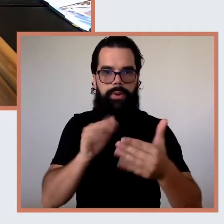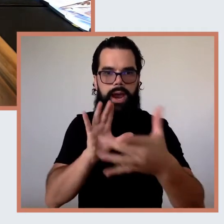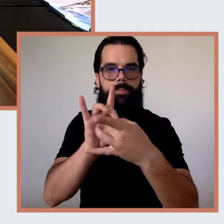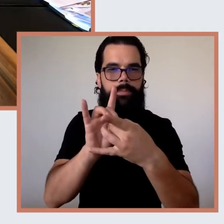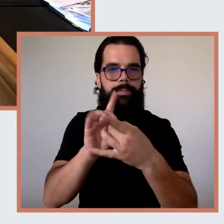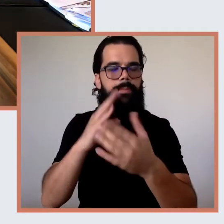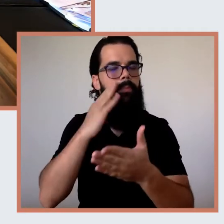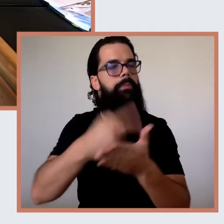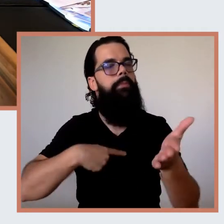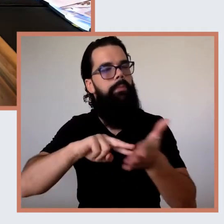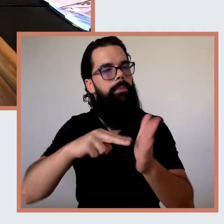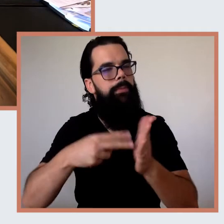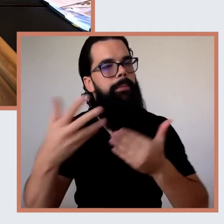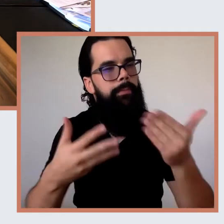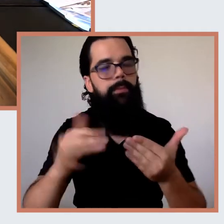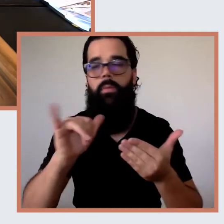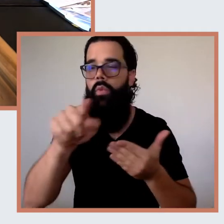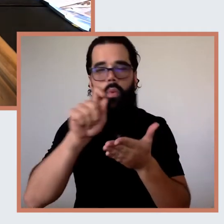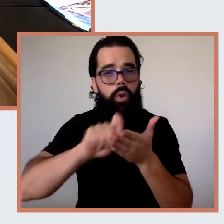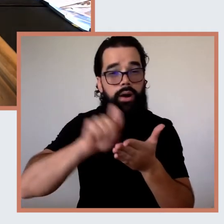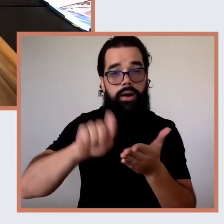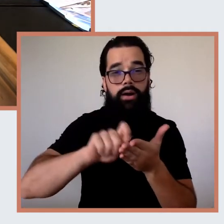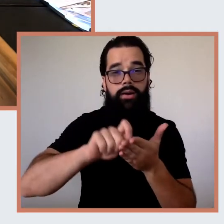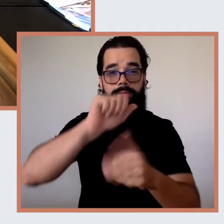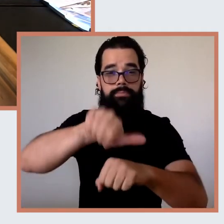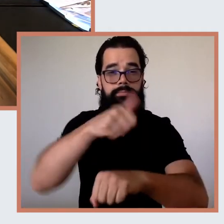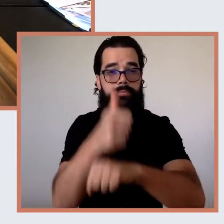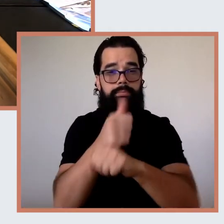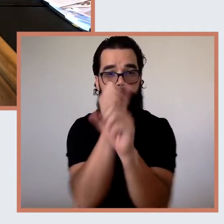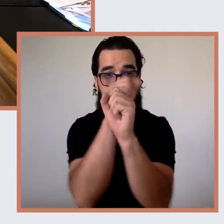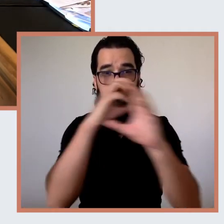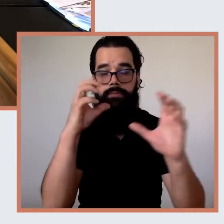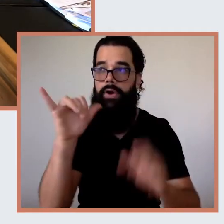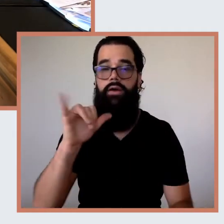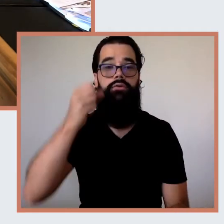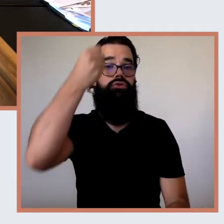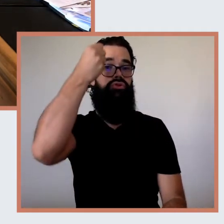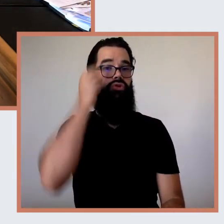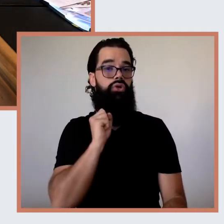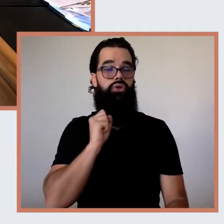It sounds maybe a little bit like, what does that mean? Well it means like if you write a scene